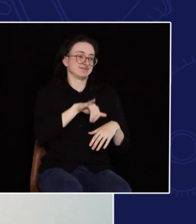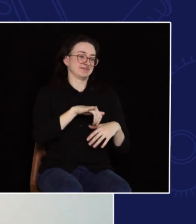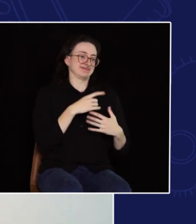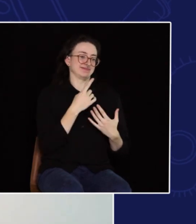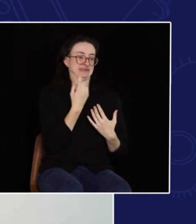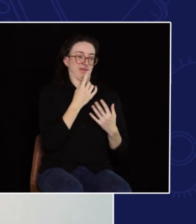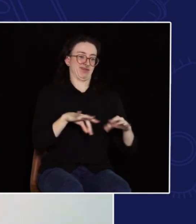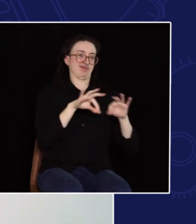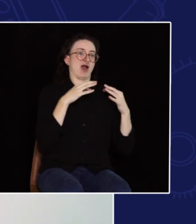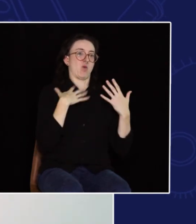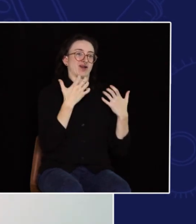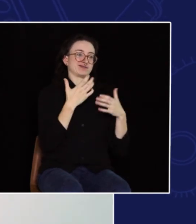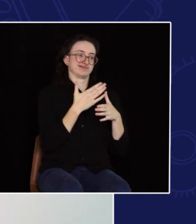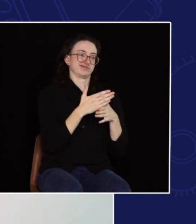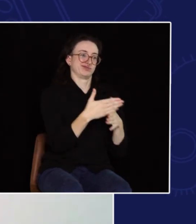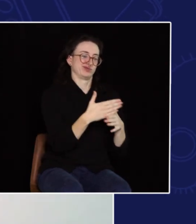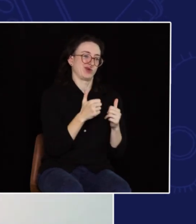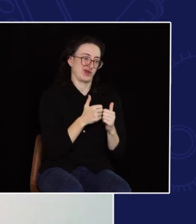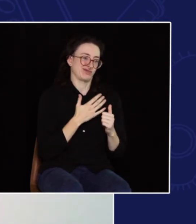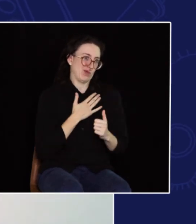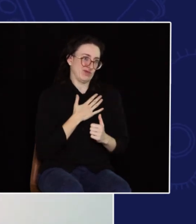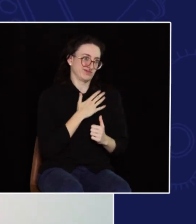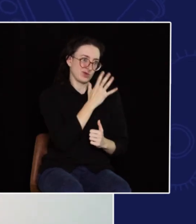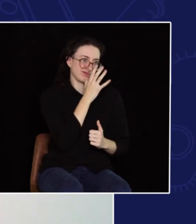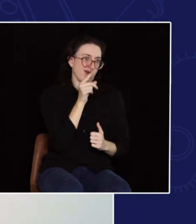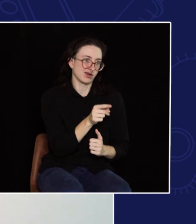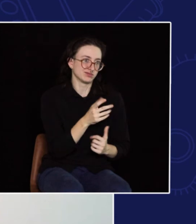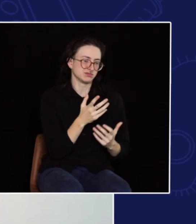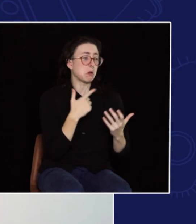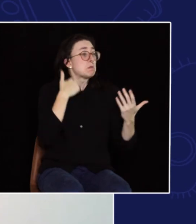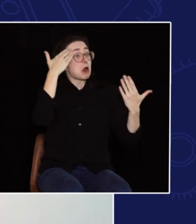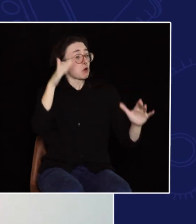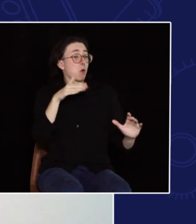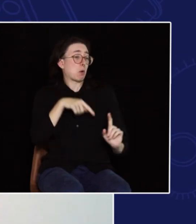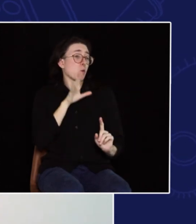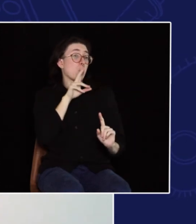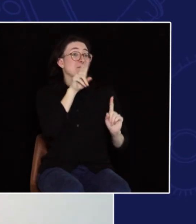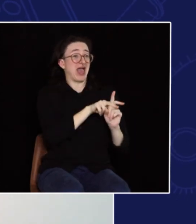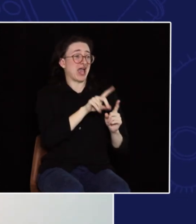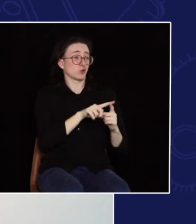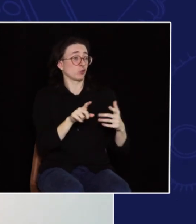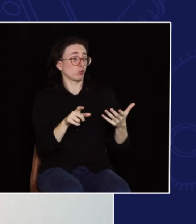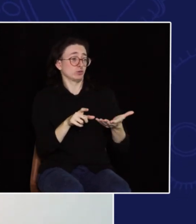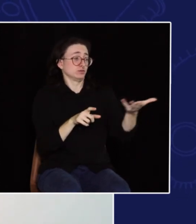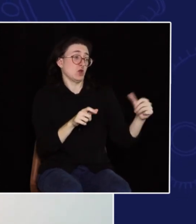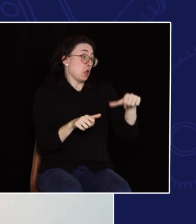I guess that's -- that was the thing I wanted to tell my mom I don't know if the --